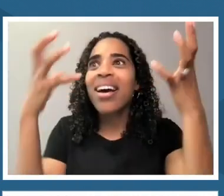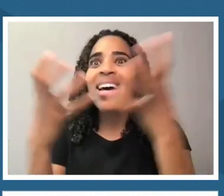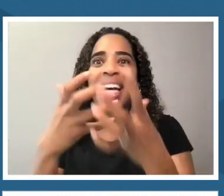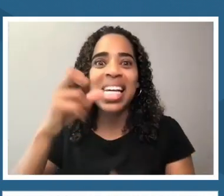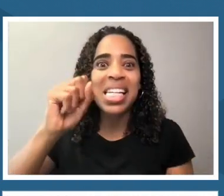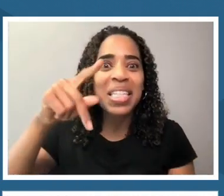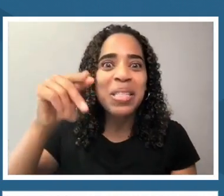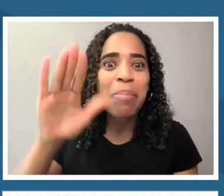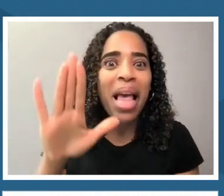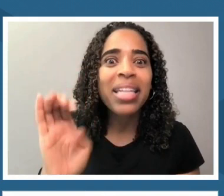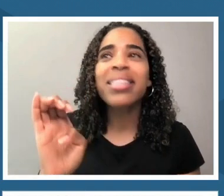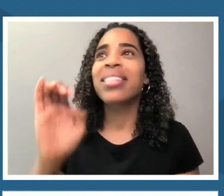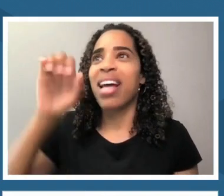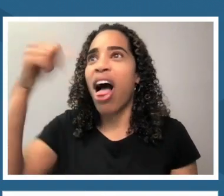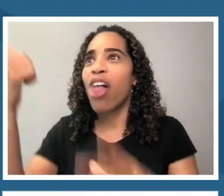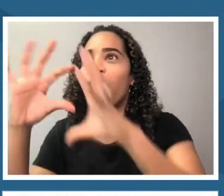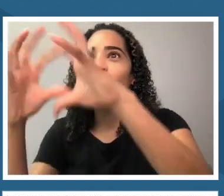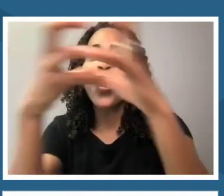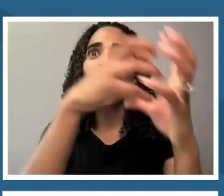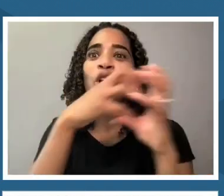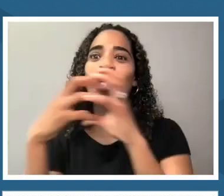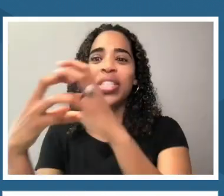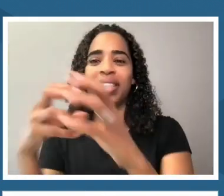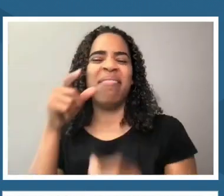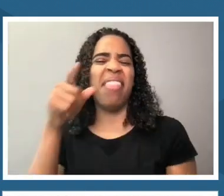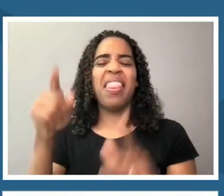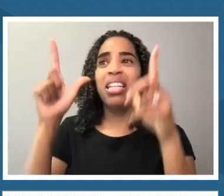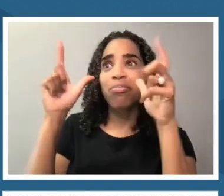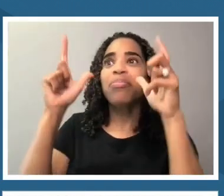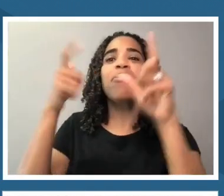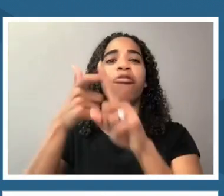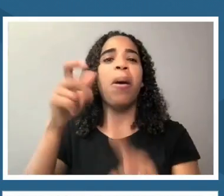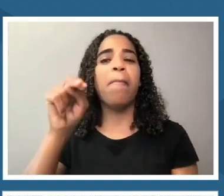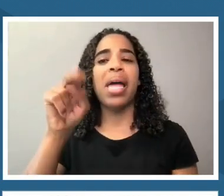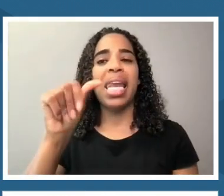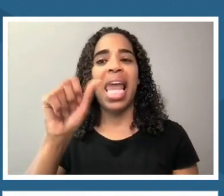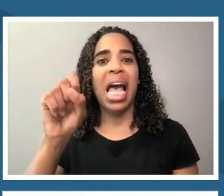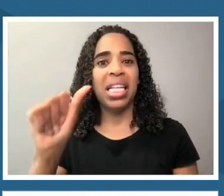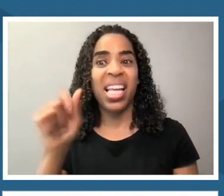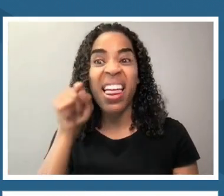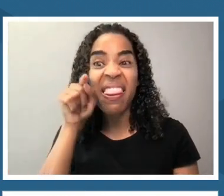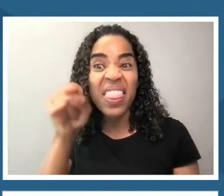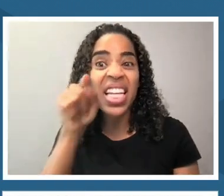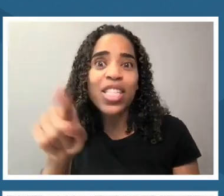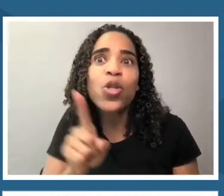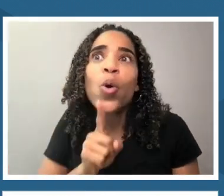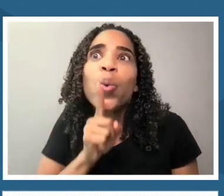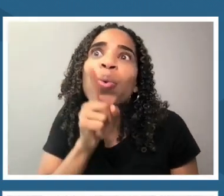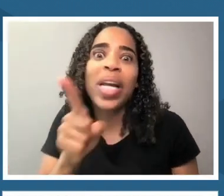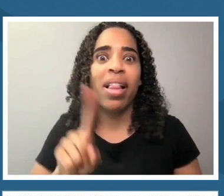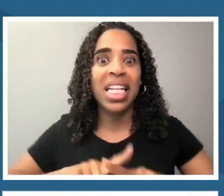mine which is a nasa image of a real alien world